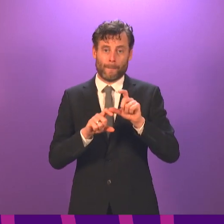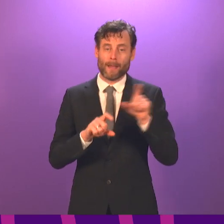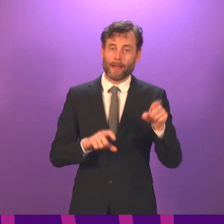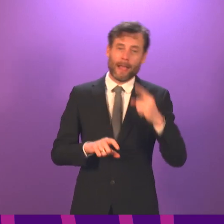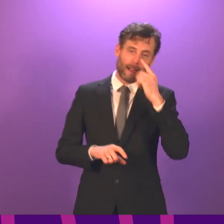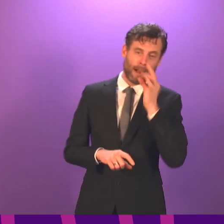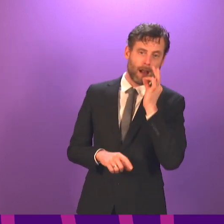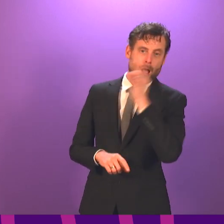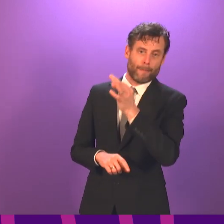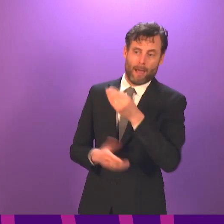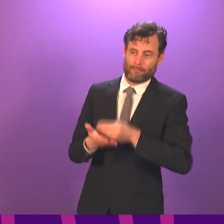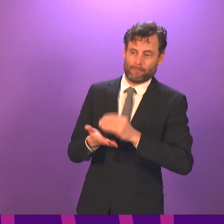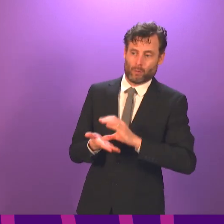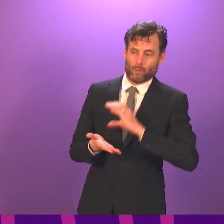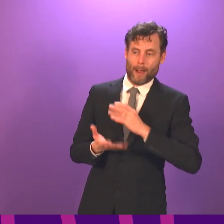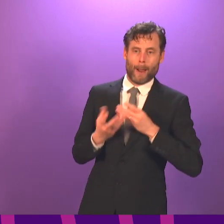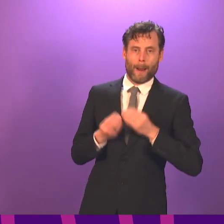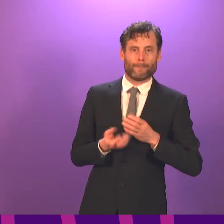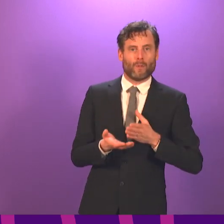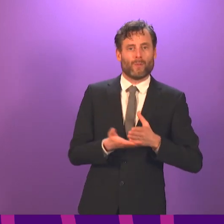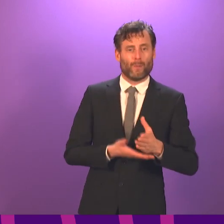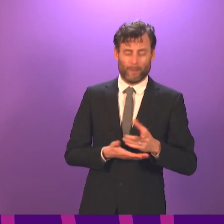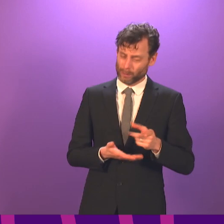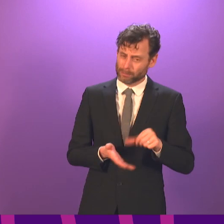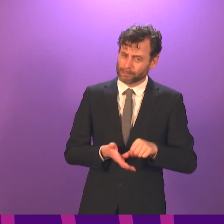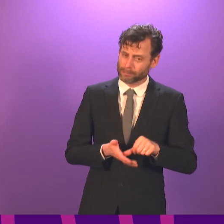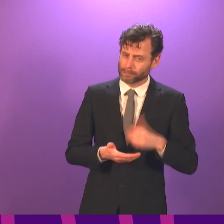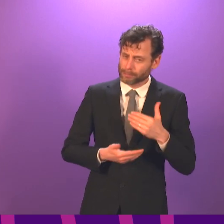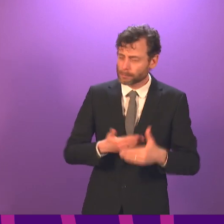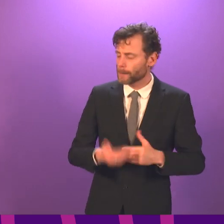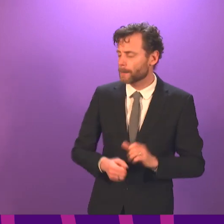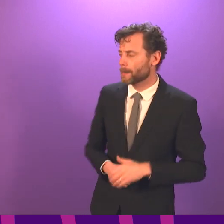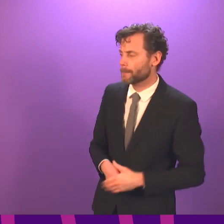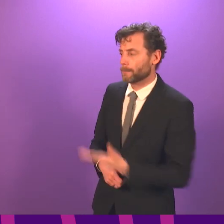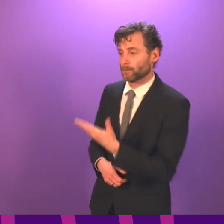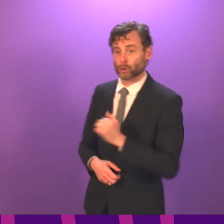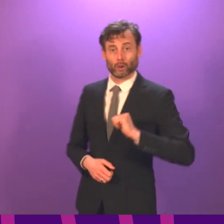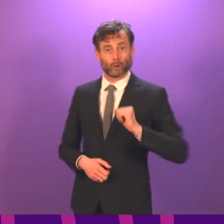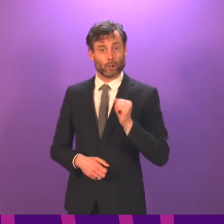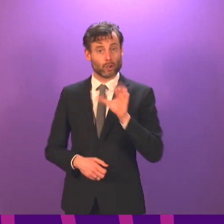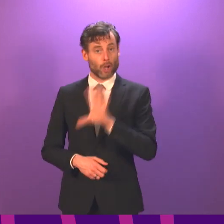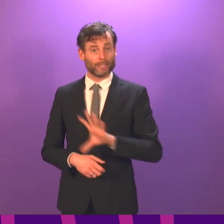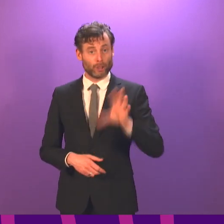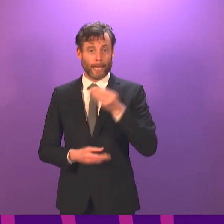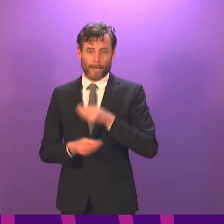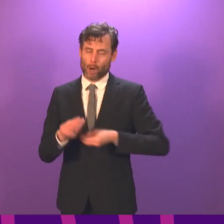that they are under. The First Minister: Tourism is central to the Scottish economy,